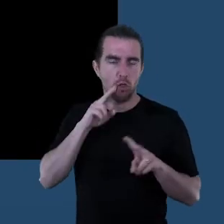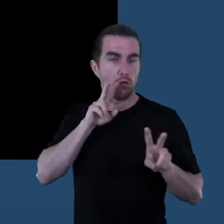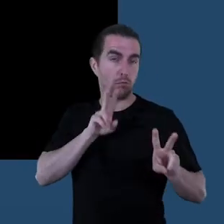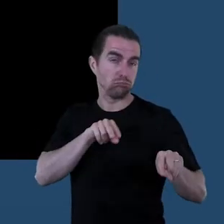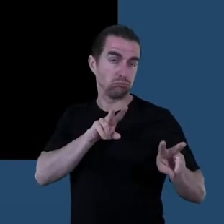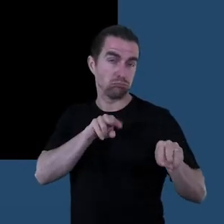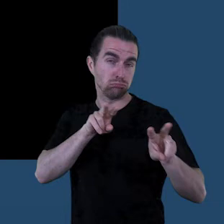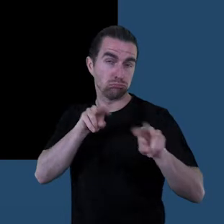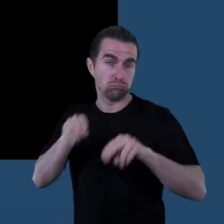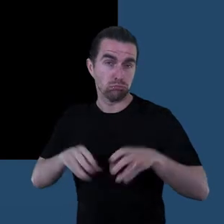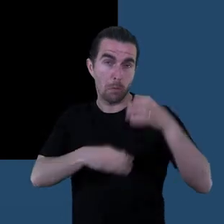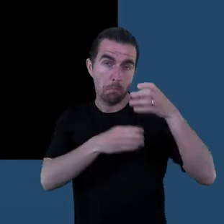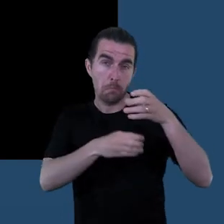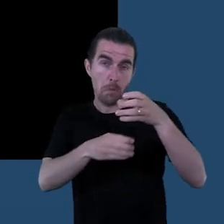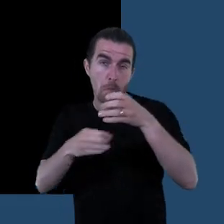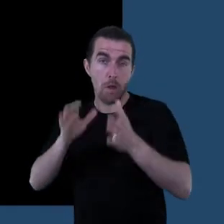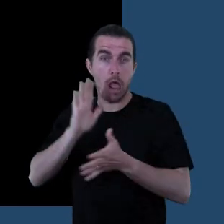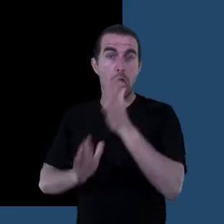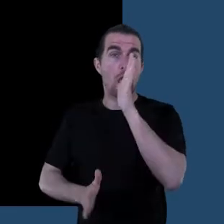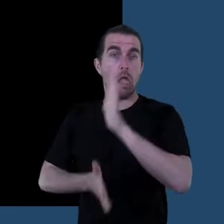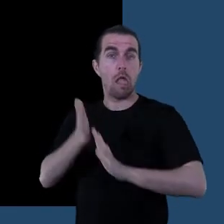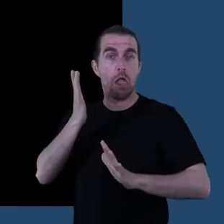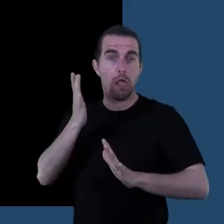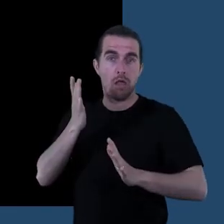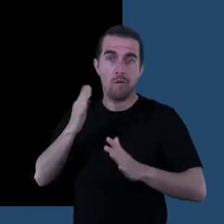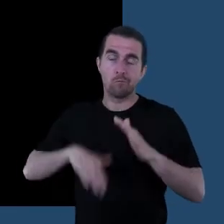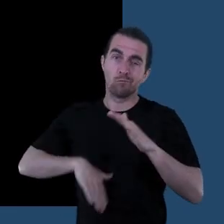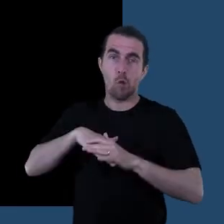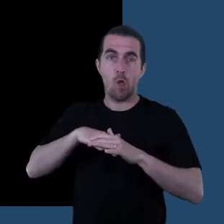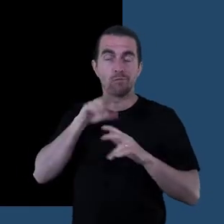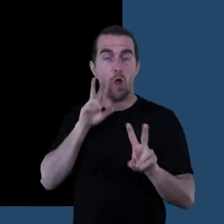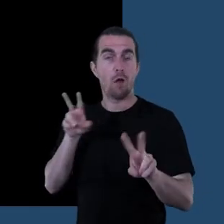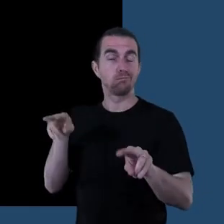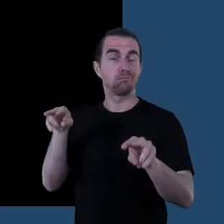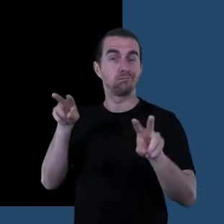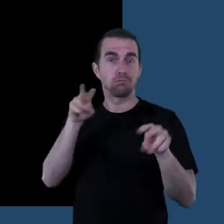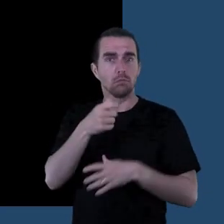of packing the display cabinets full of different things. But of course,